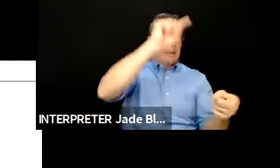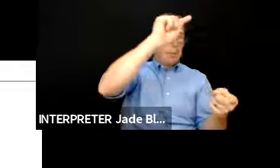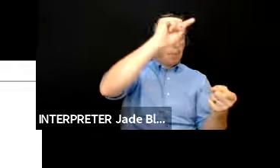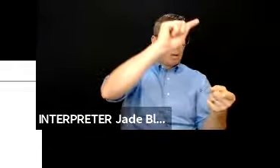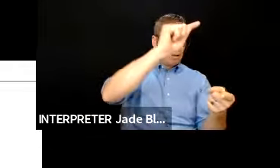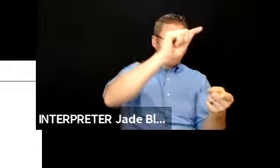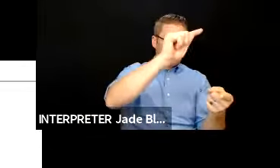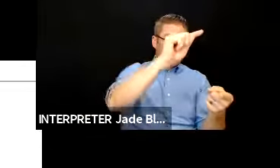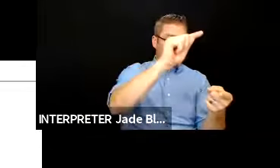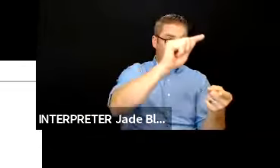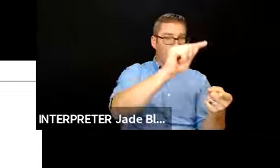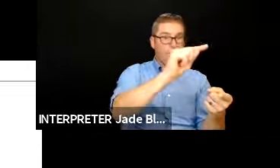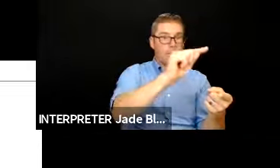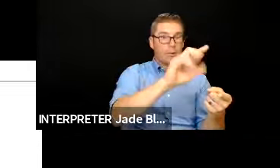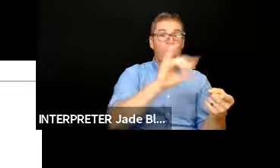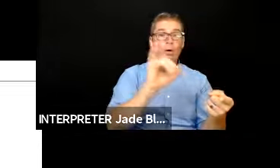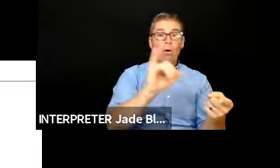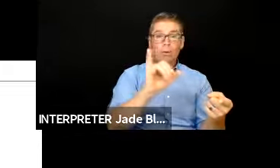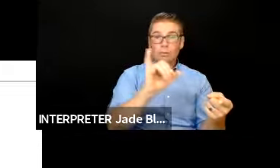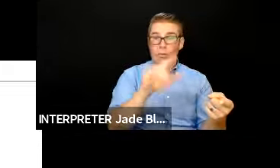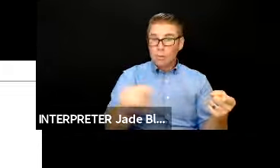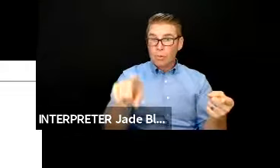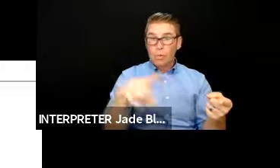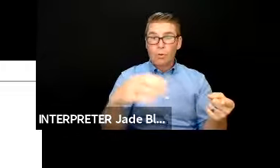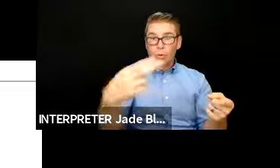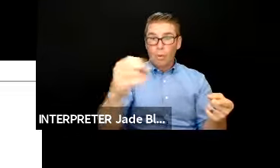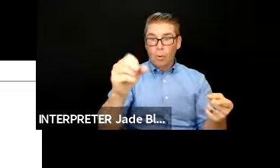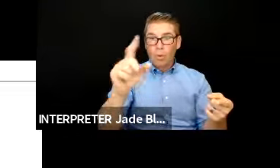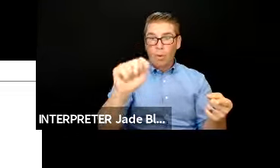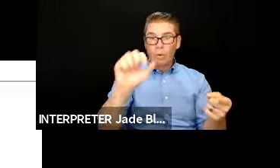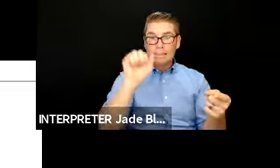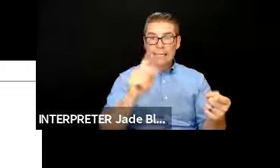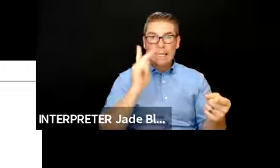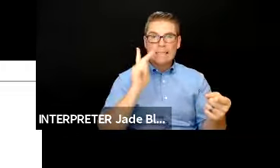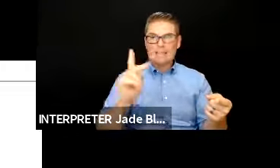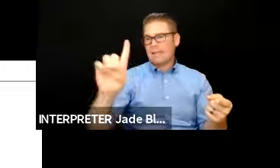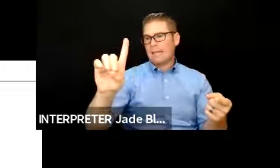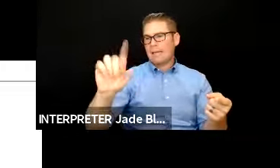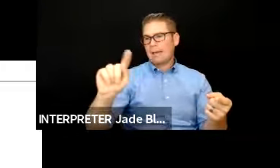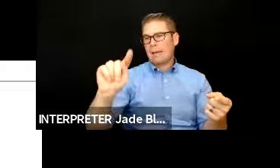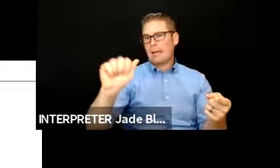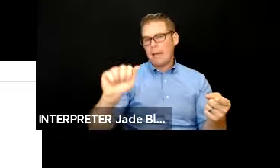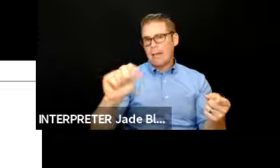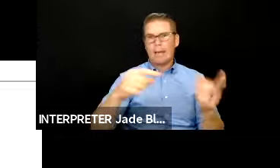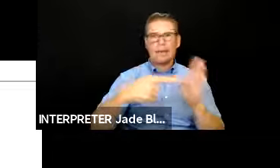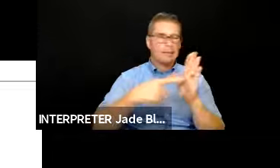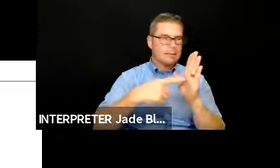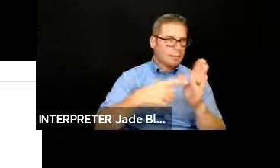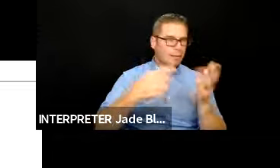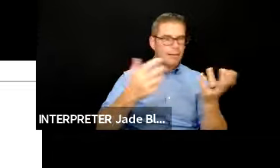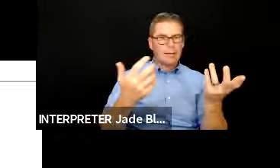And so again if you say you have given your students a minute or two minutes to respond it keeps track of how long you have had that poll open then